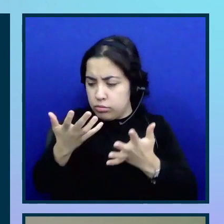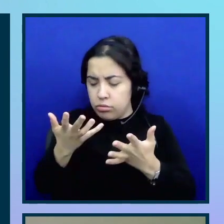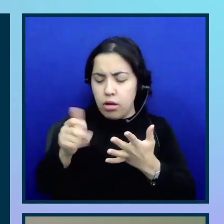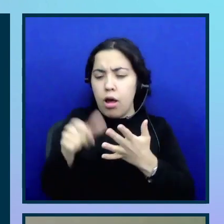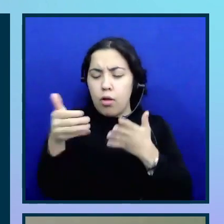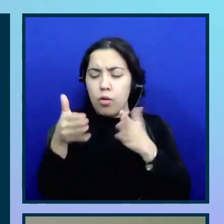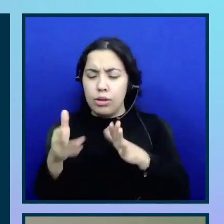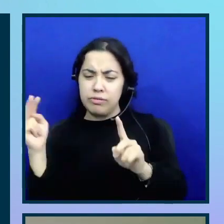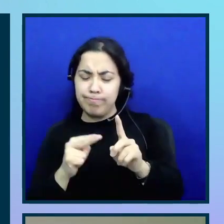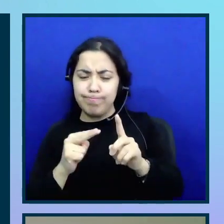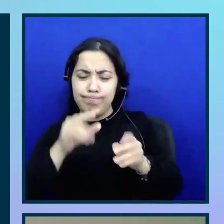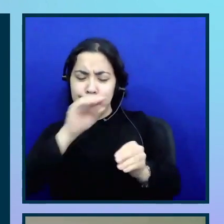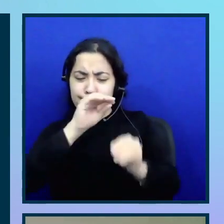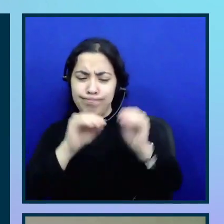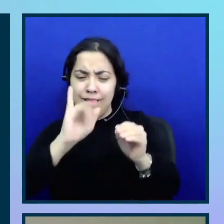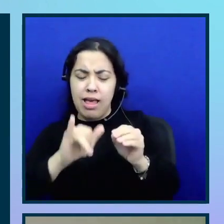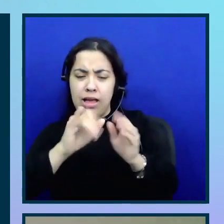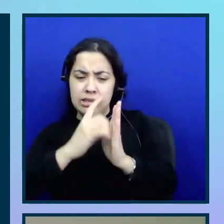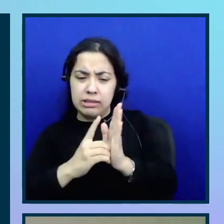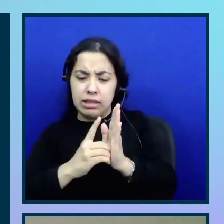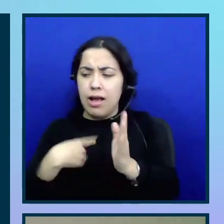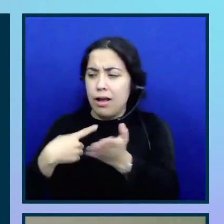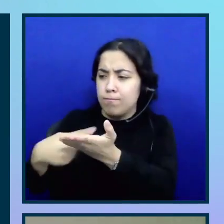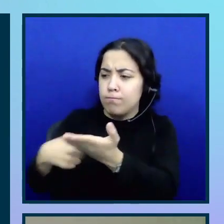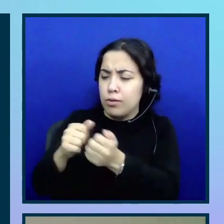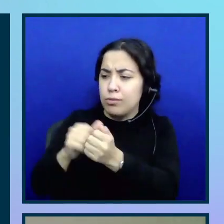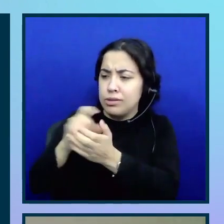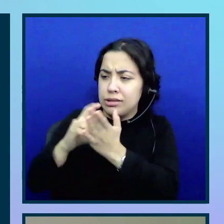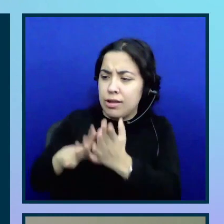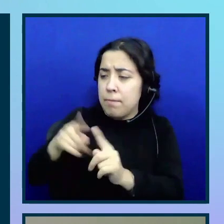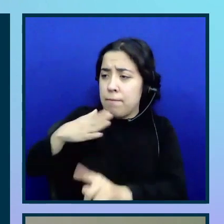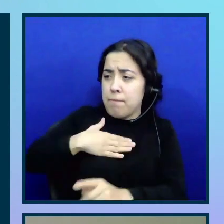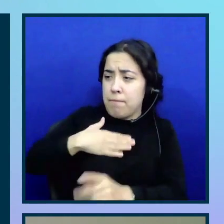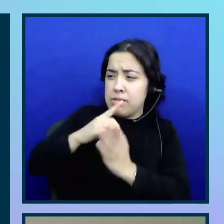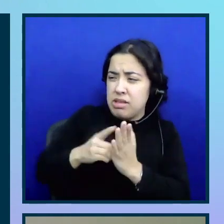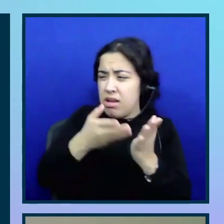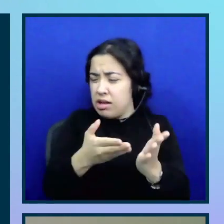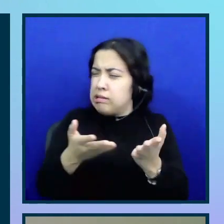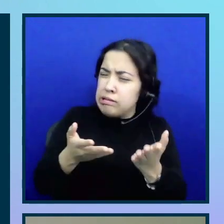"Should I talk to designers maybe about the design itself?" For example, something to consider here